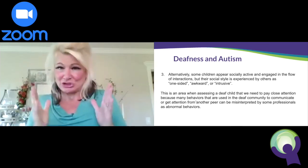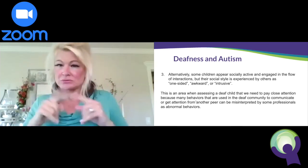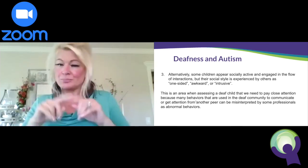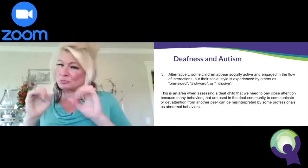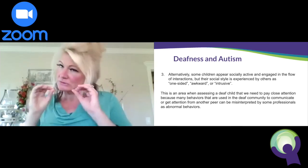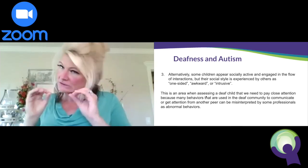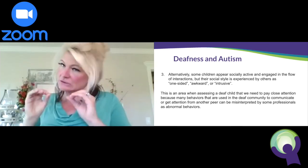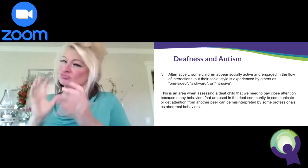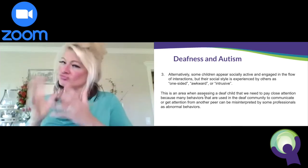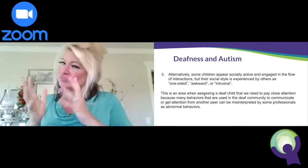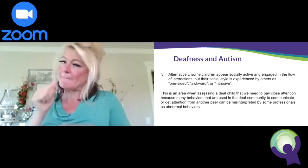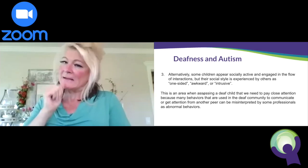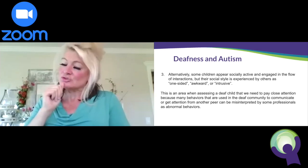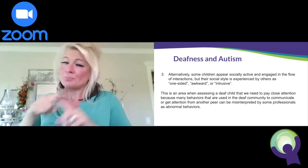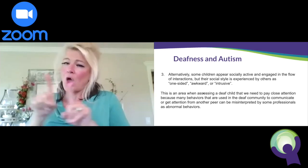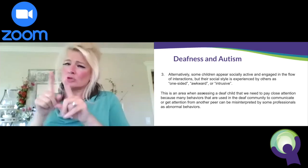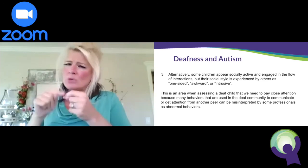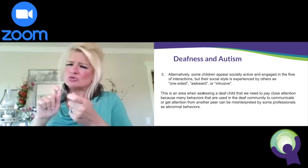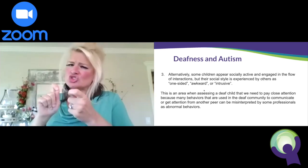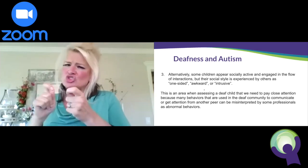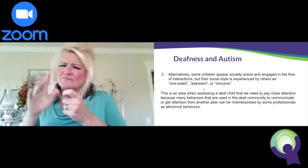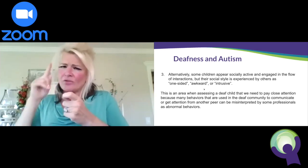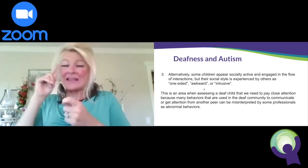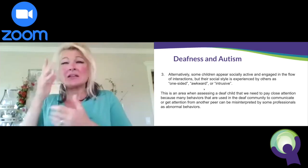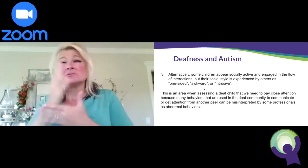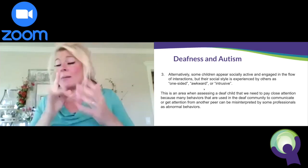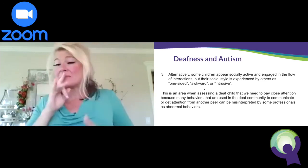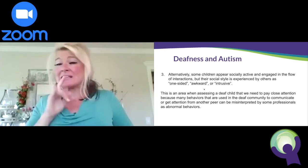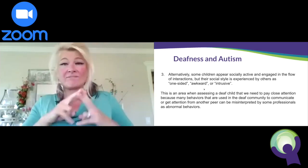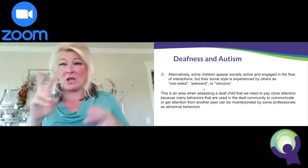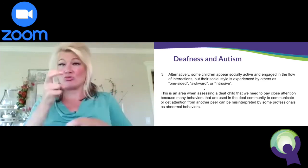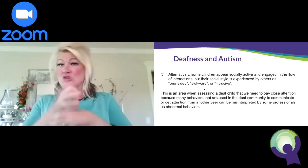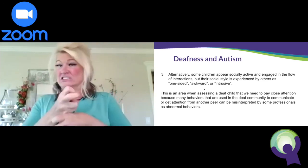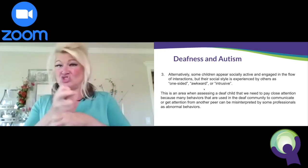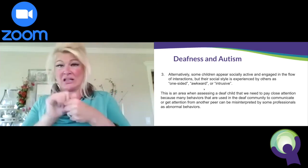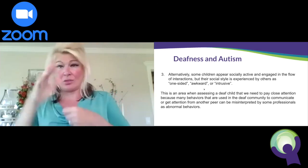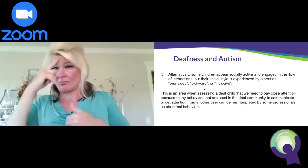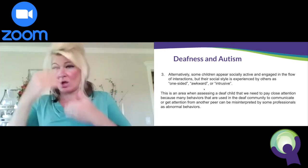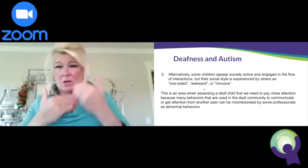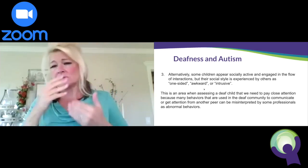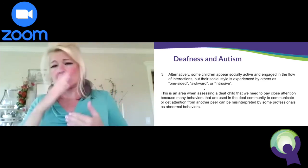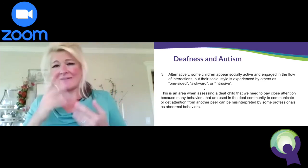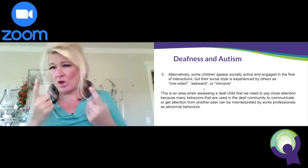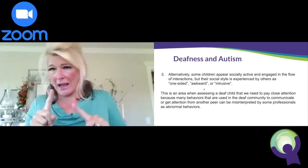what things are really..I've worked with some really good teachers over the years and you really have to be creative in how